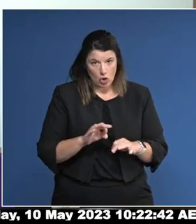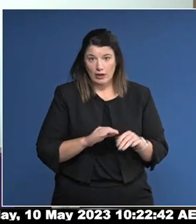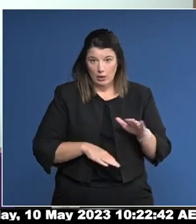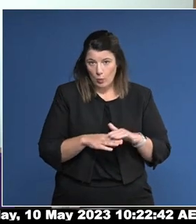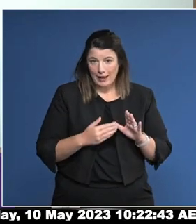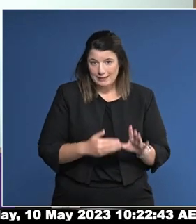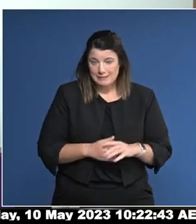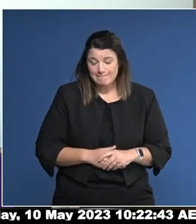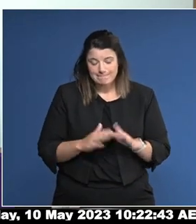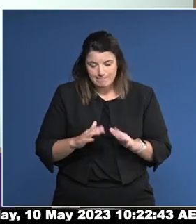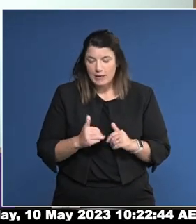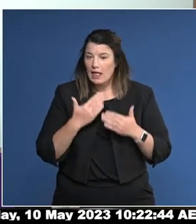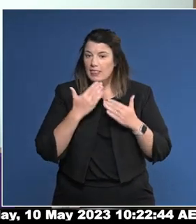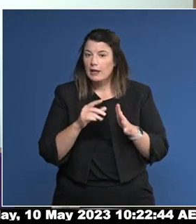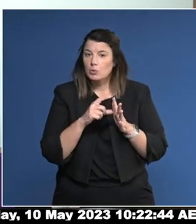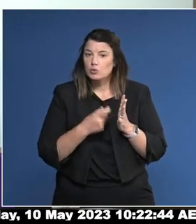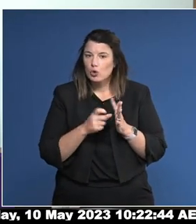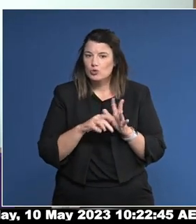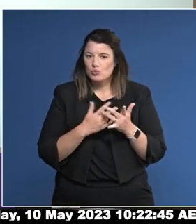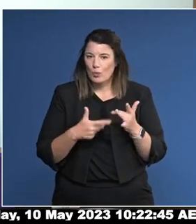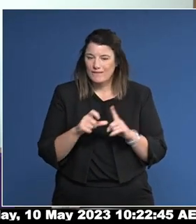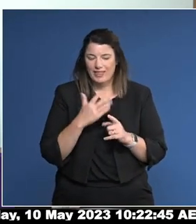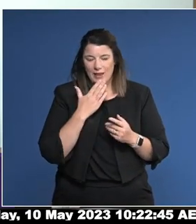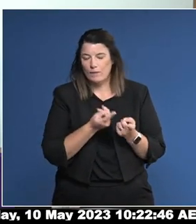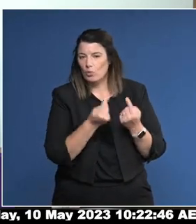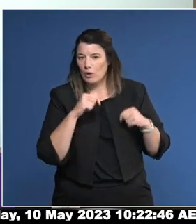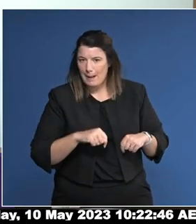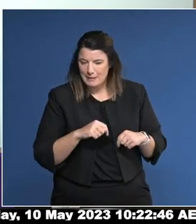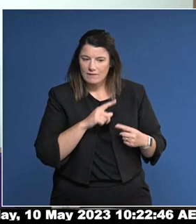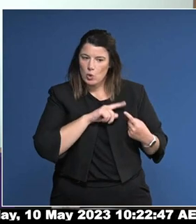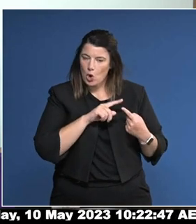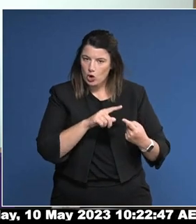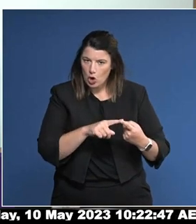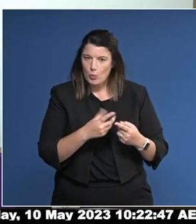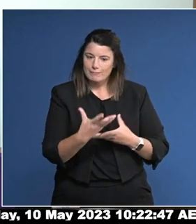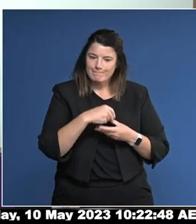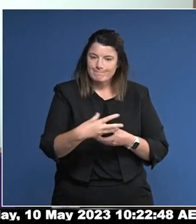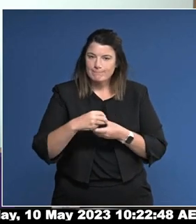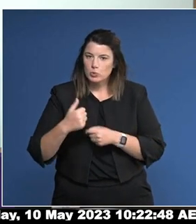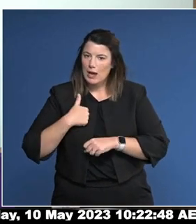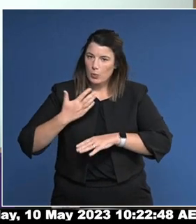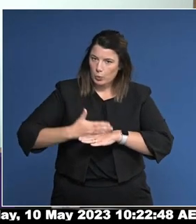COMMISSIONER McEWIN: Thank you, Dr Crawford. We're grateful for your ongoing contribution to the work that we're doing here at the